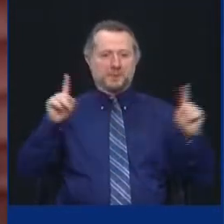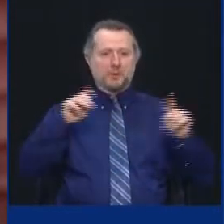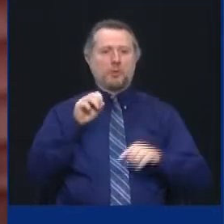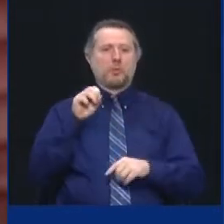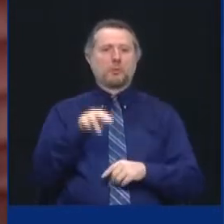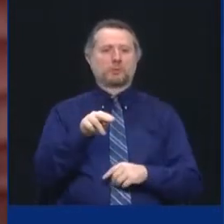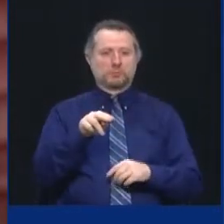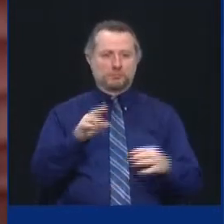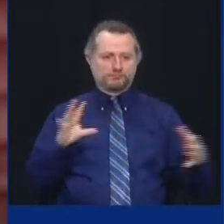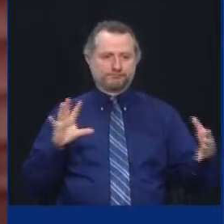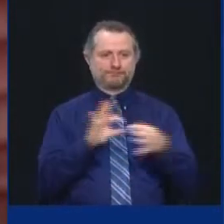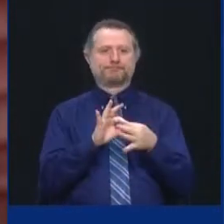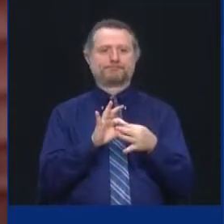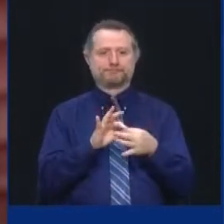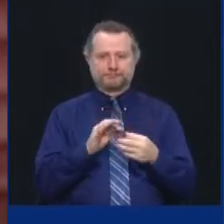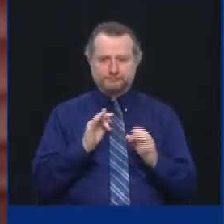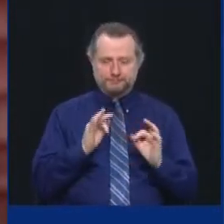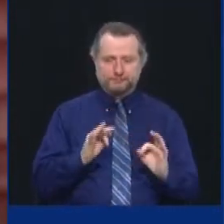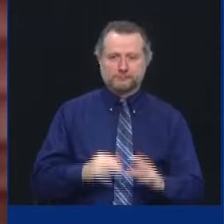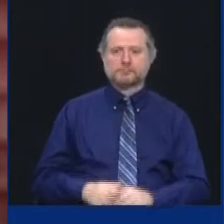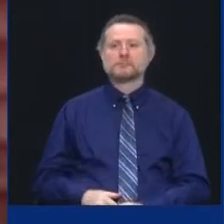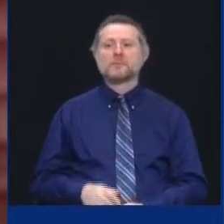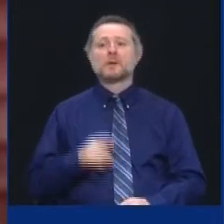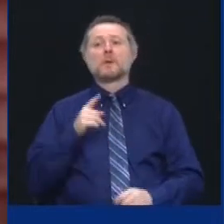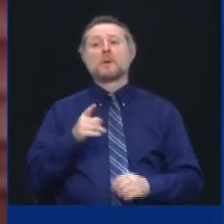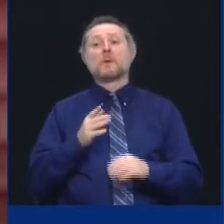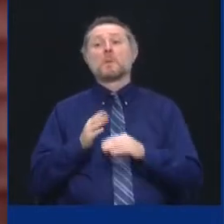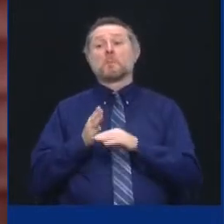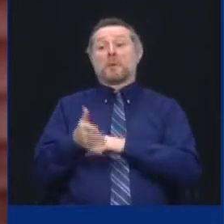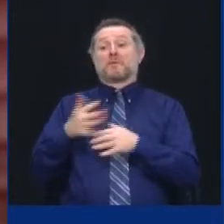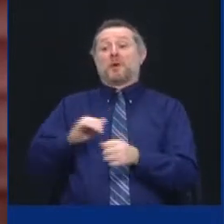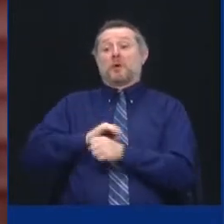THE STATE WAS SO DEPENDENT ON THE DECISIONS AND ACTIONS THAT